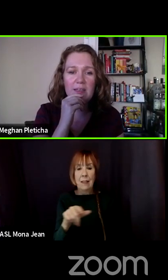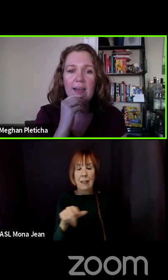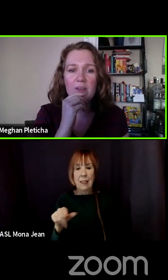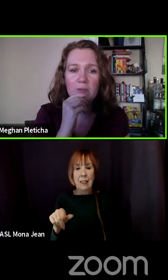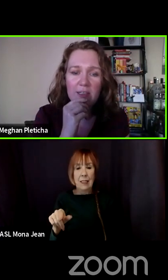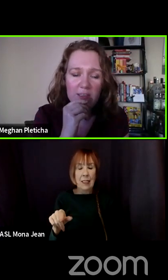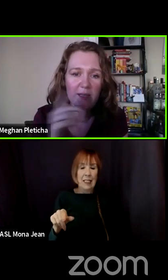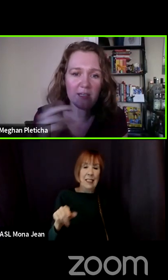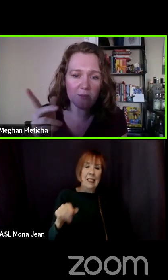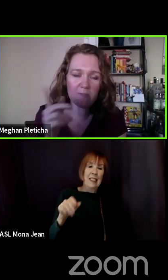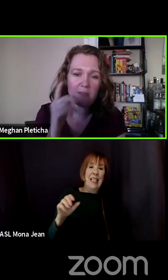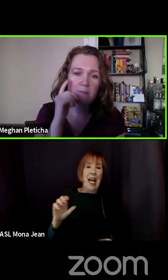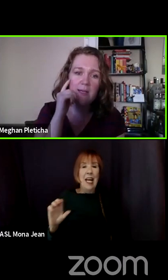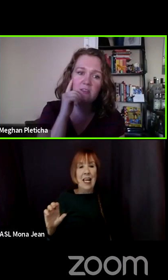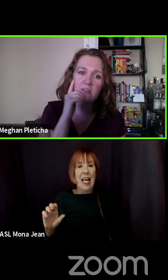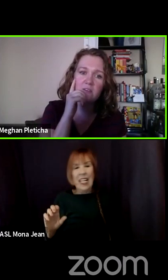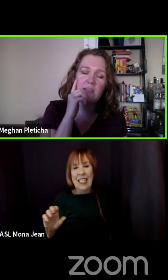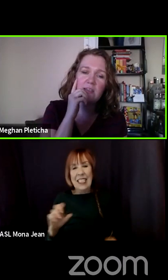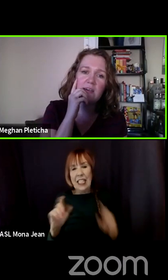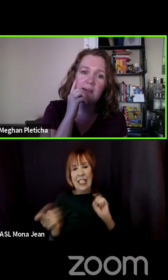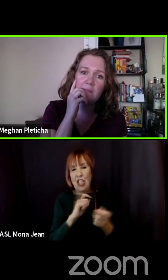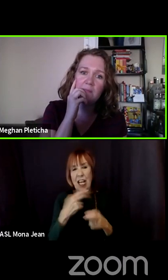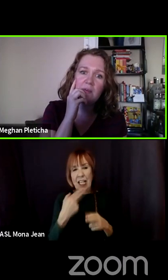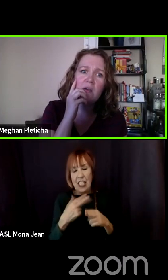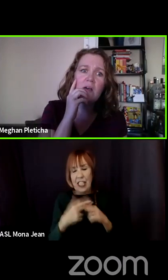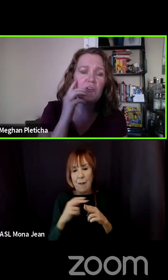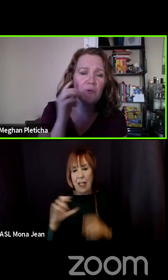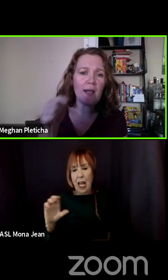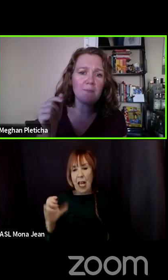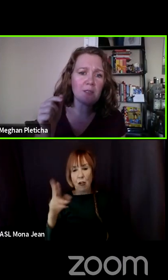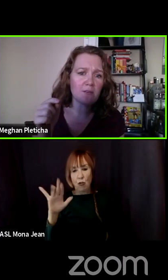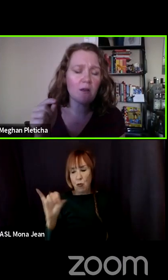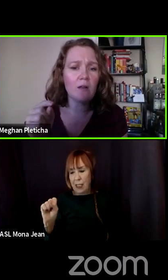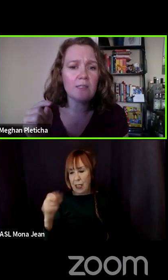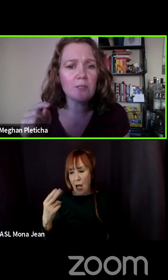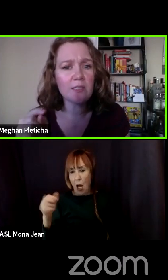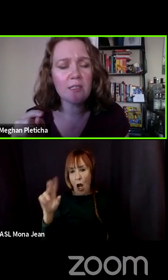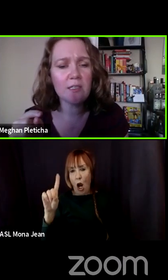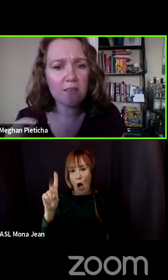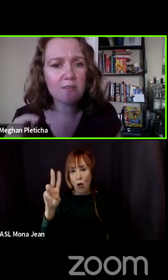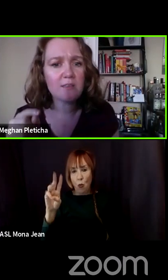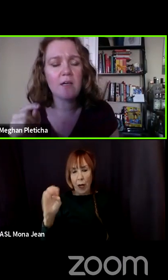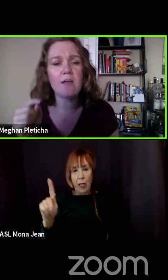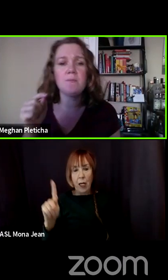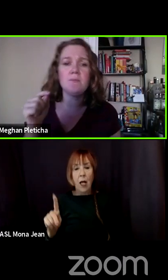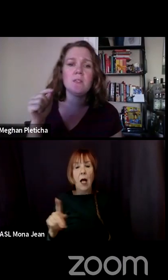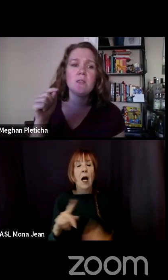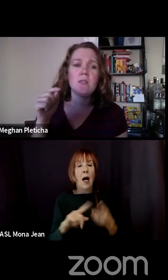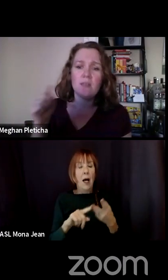but yeah writers panel with Ben Blacker is great, also "Happier in Hollywood"-- I love them.